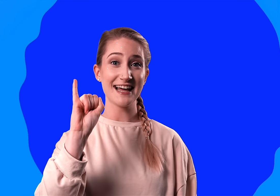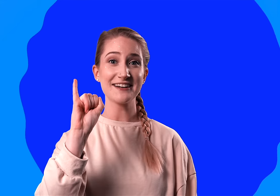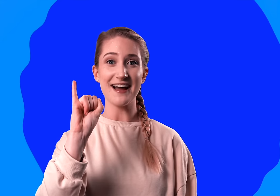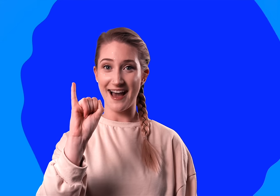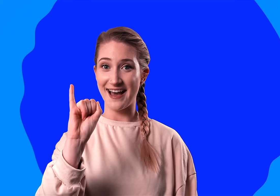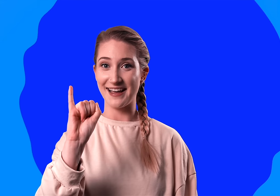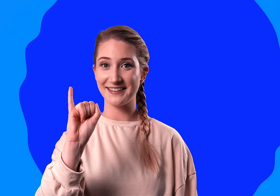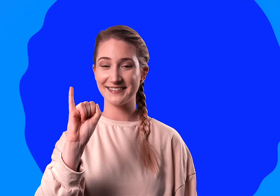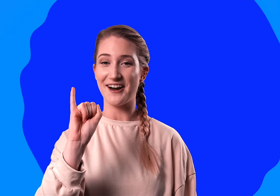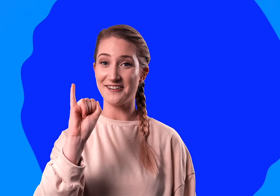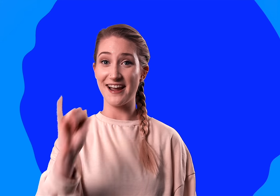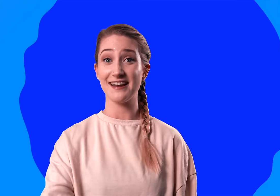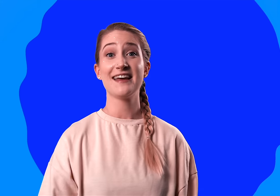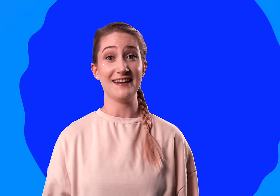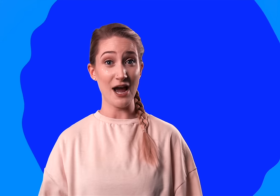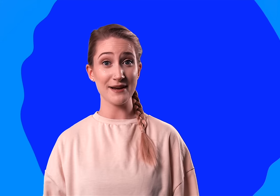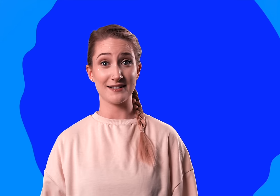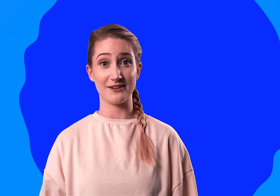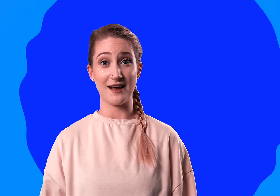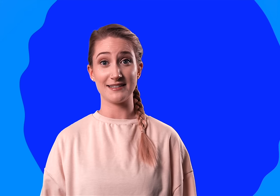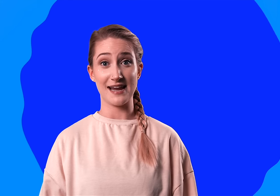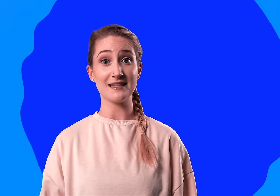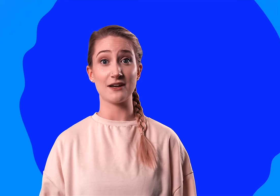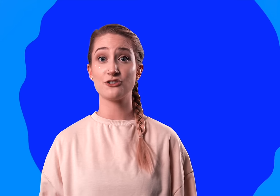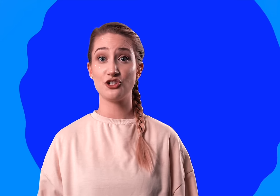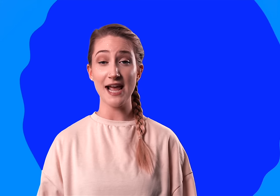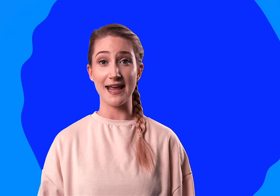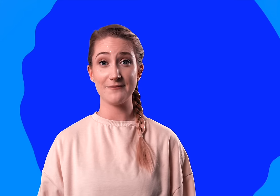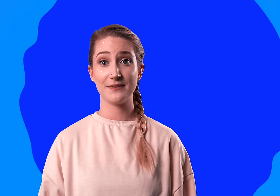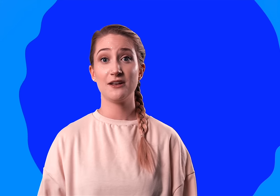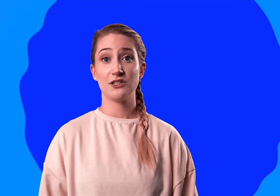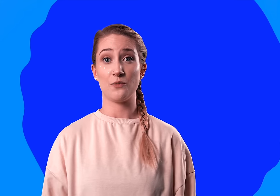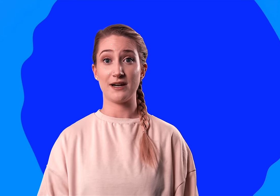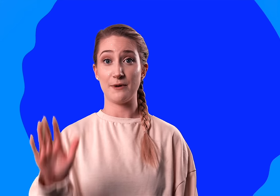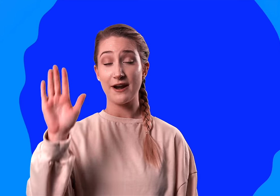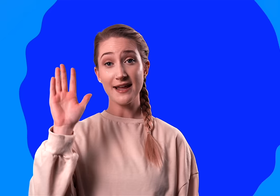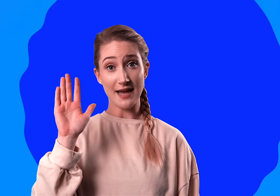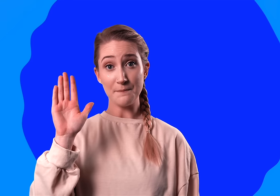Letter I. Alright, now we get to learn how to sign the letter J. So we're gonna put our hand up.